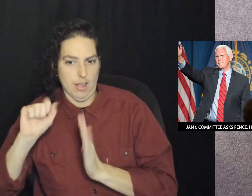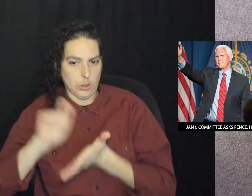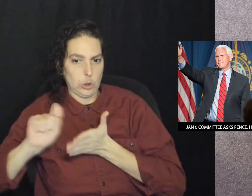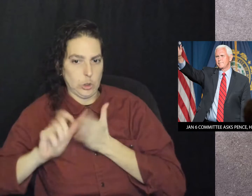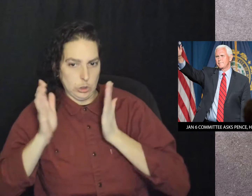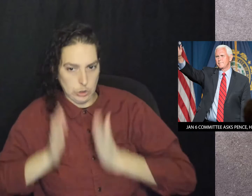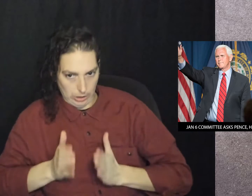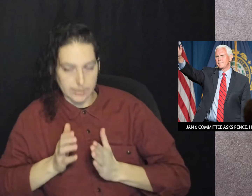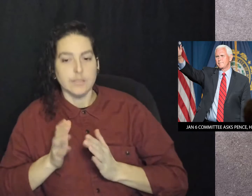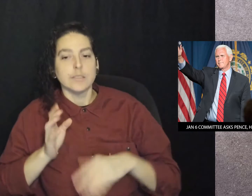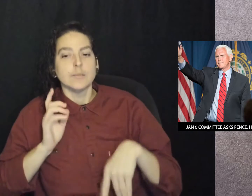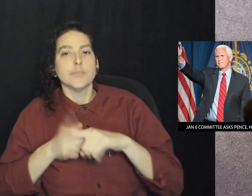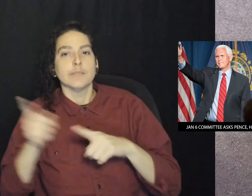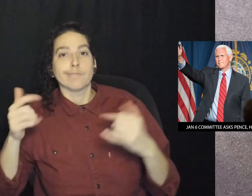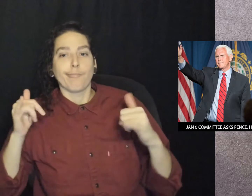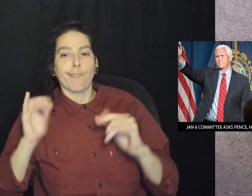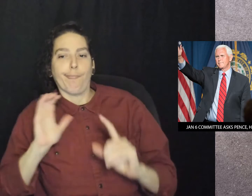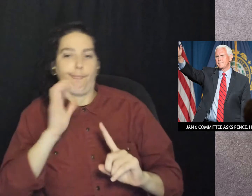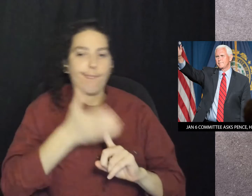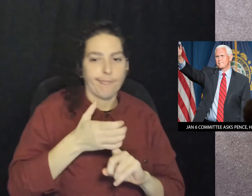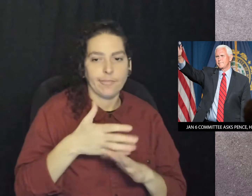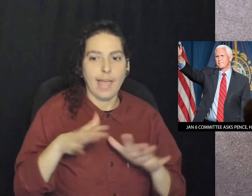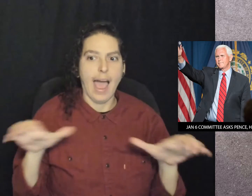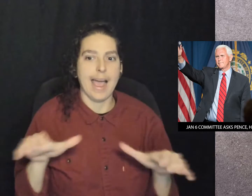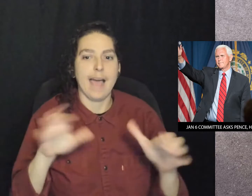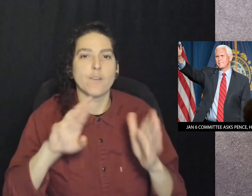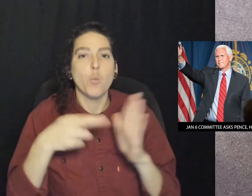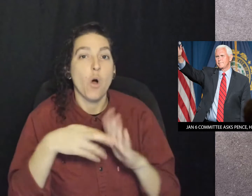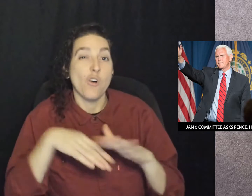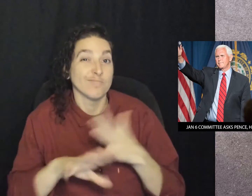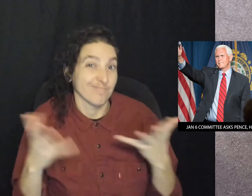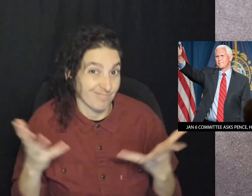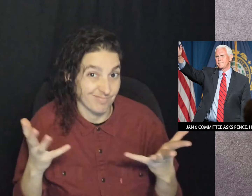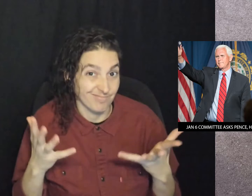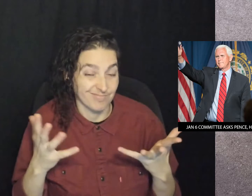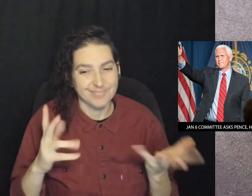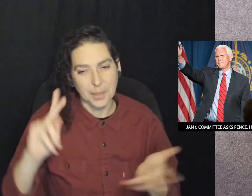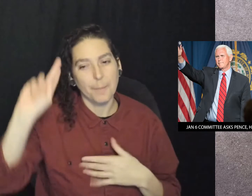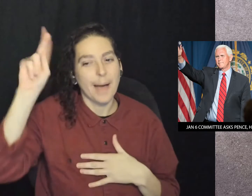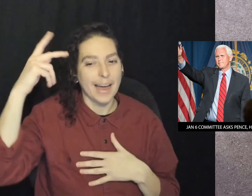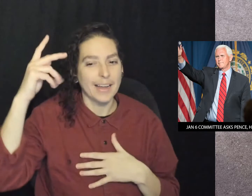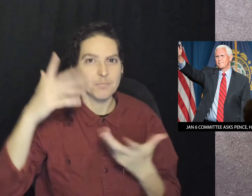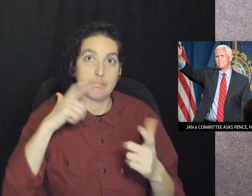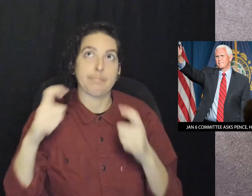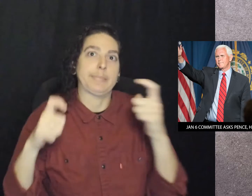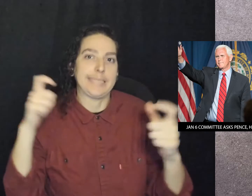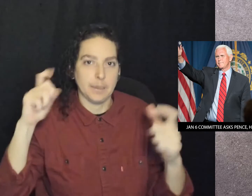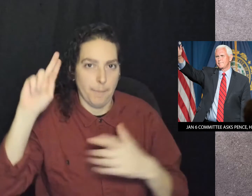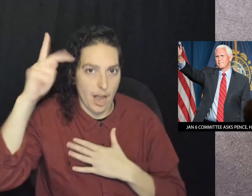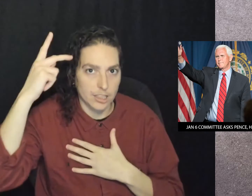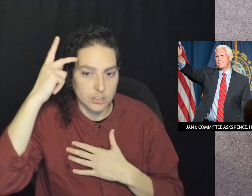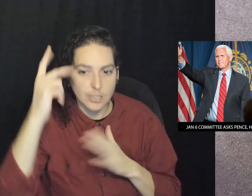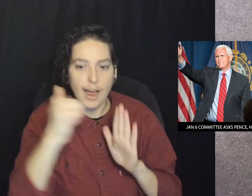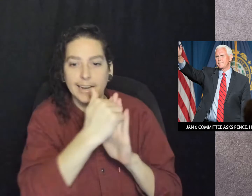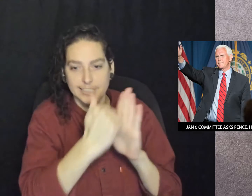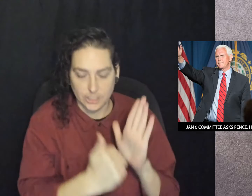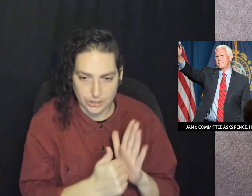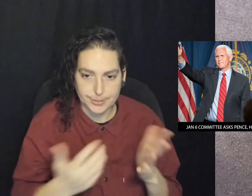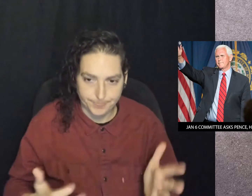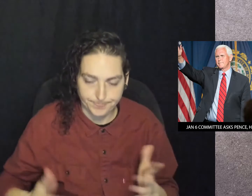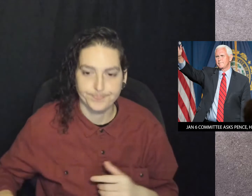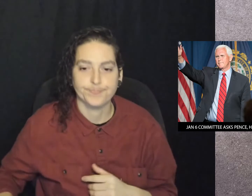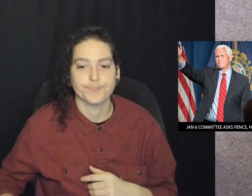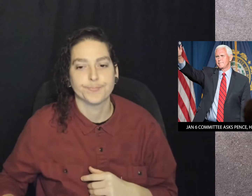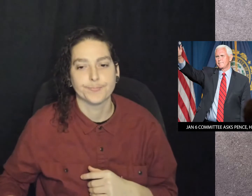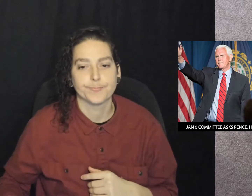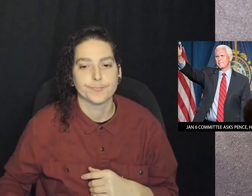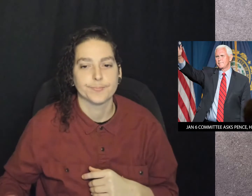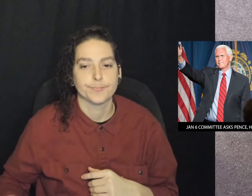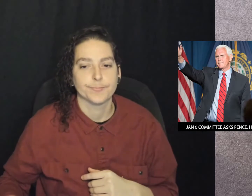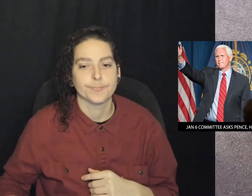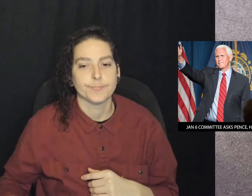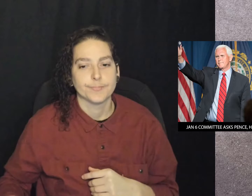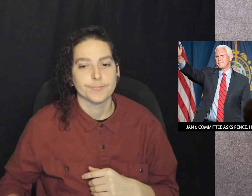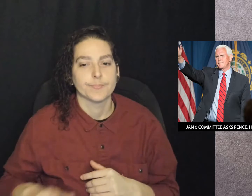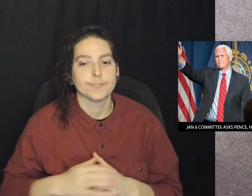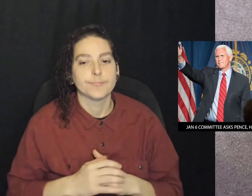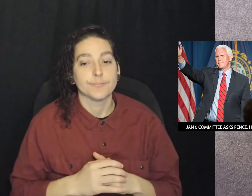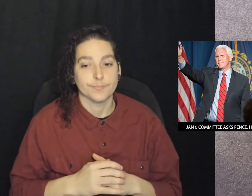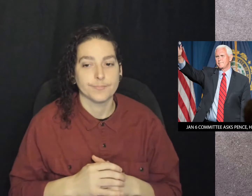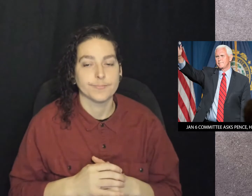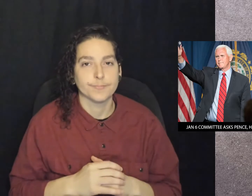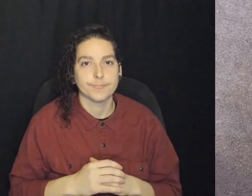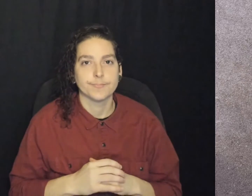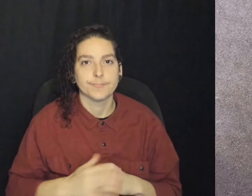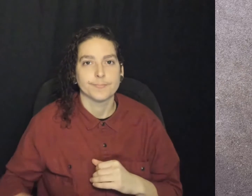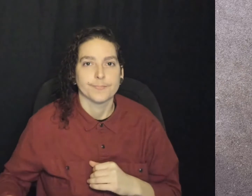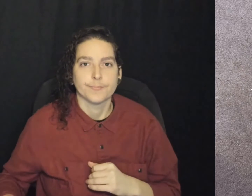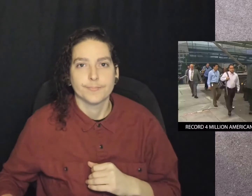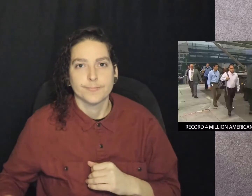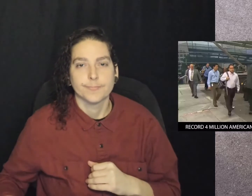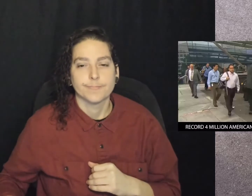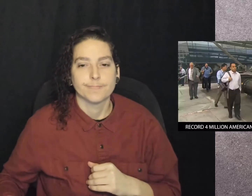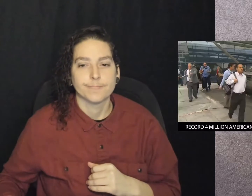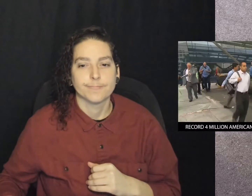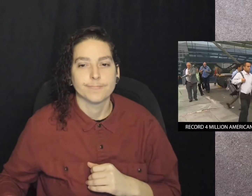his role as a journalist and playing an active role in a bigger political agenda